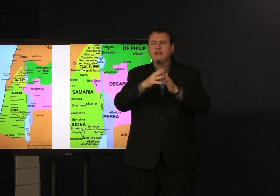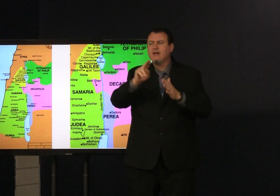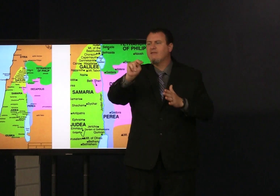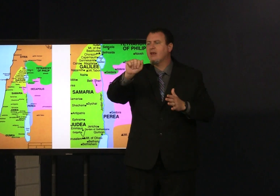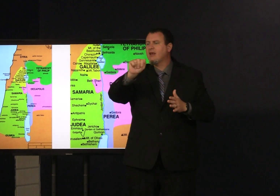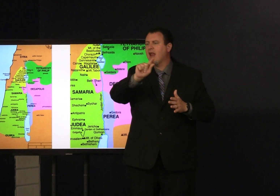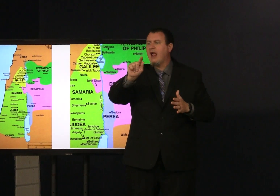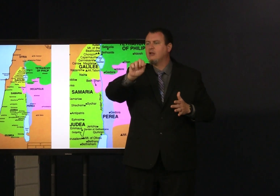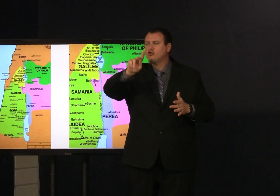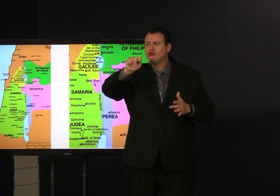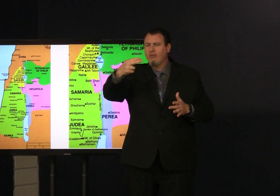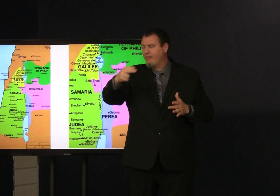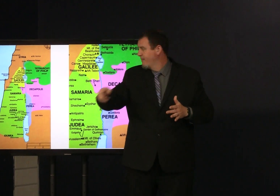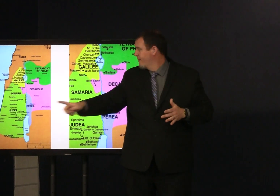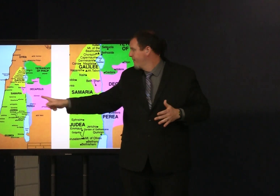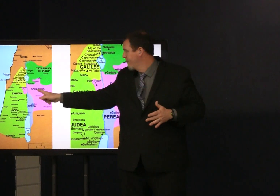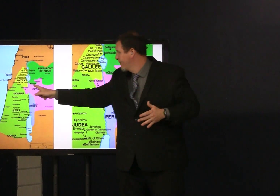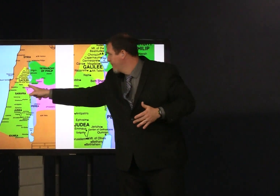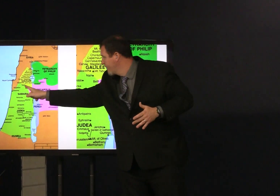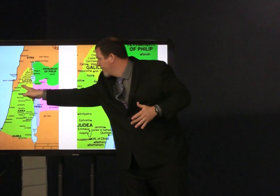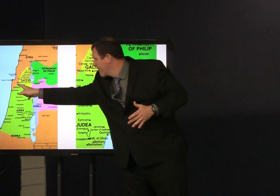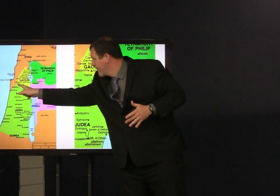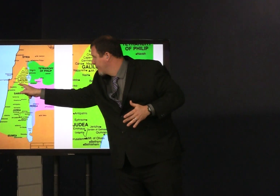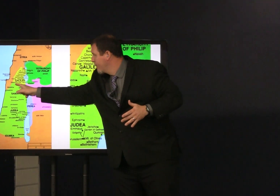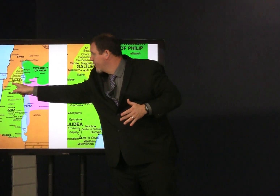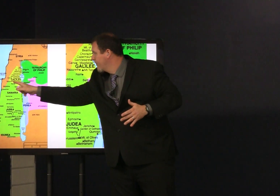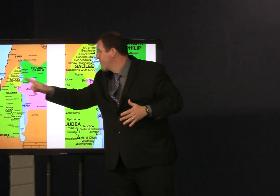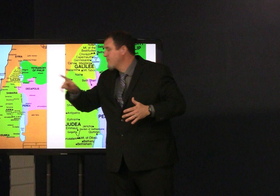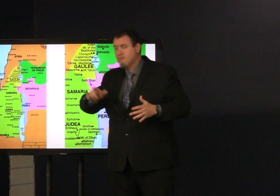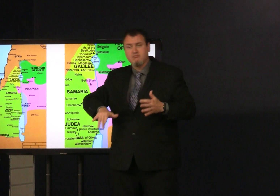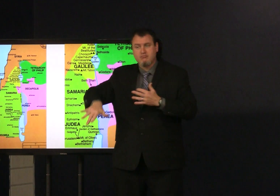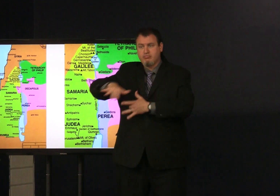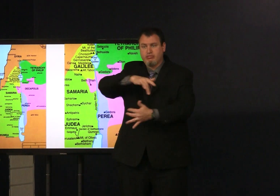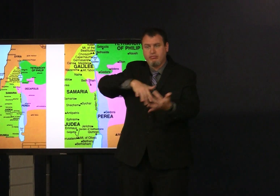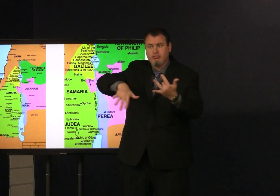who's raised in the city of Nazareth which is right in the same area there